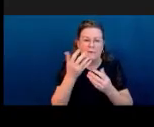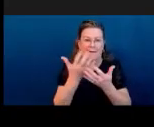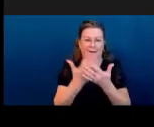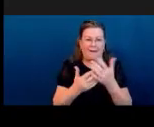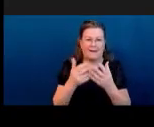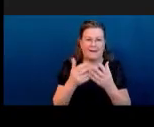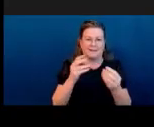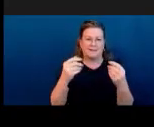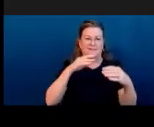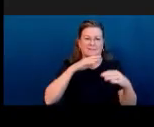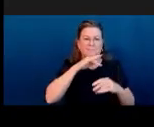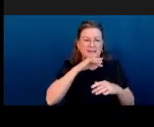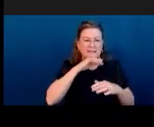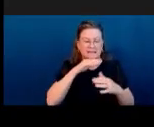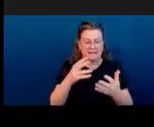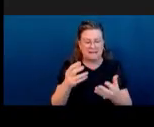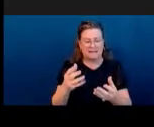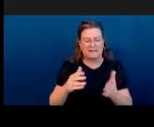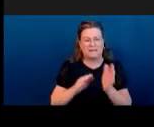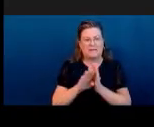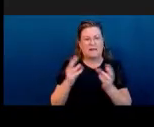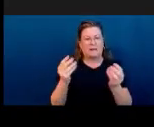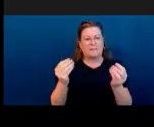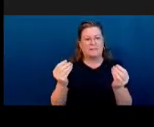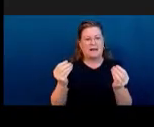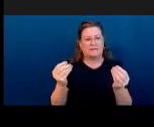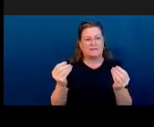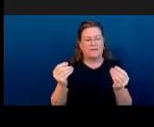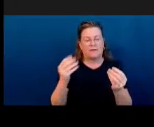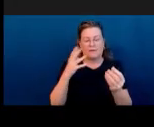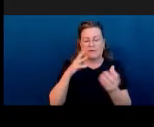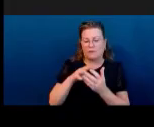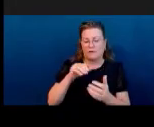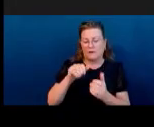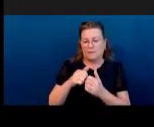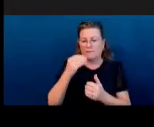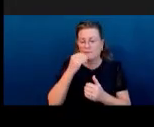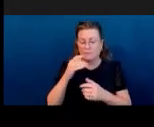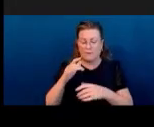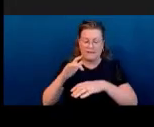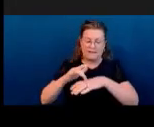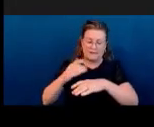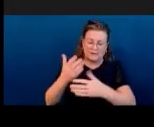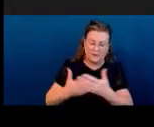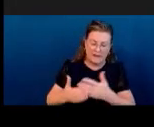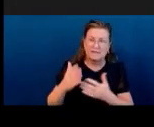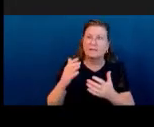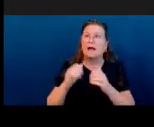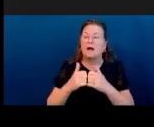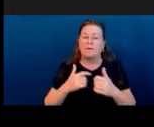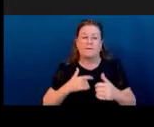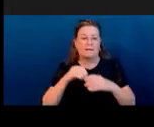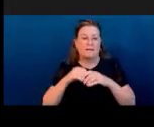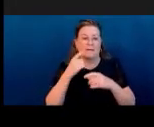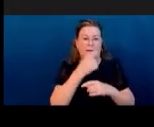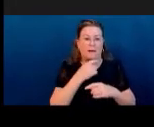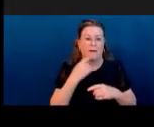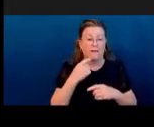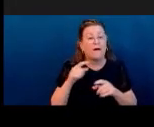their tactile or gustatory systems. They're learning about food when it touches their hands, of what it's going to do in their mouth. They also put toys in their mouth at the same